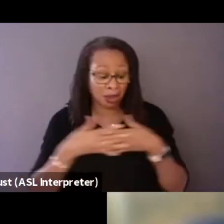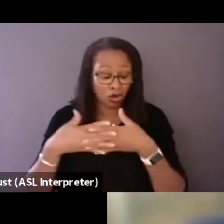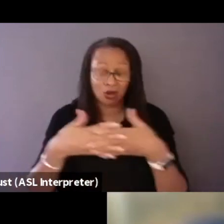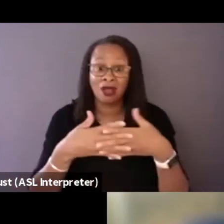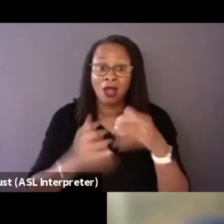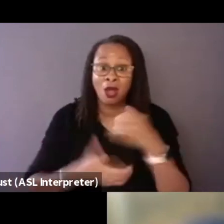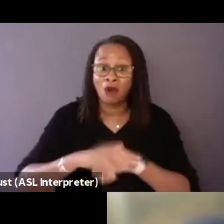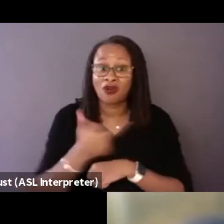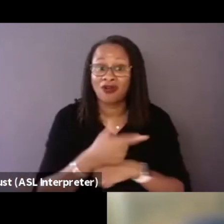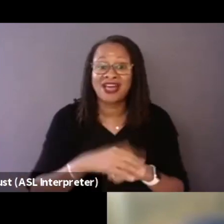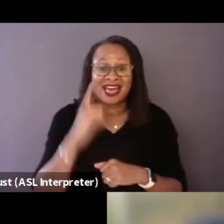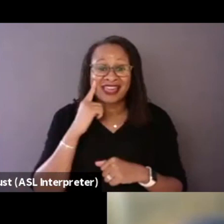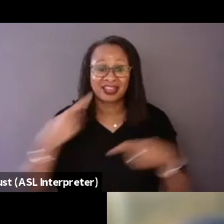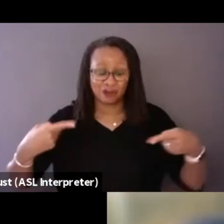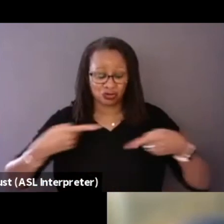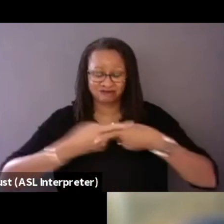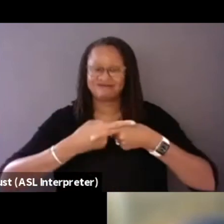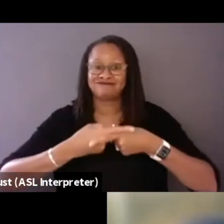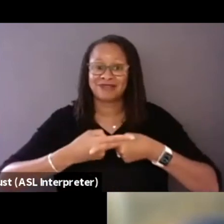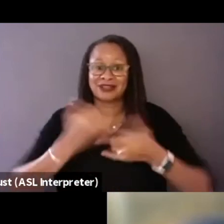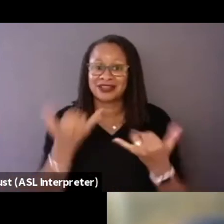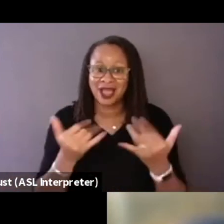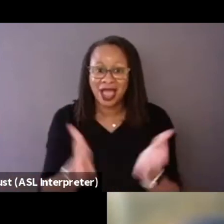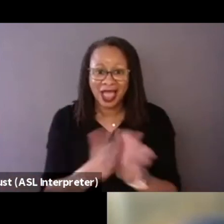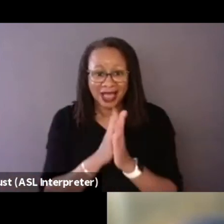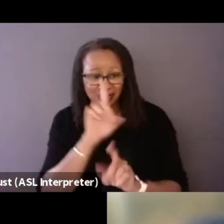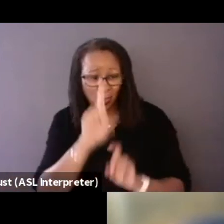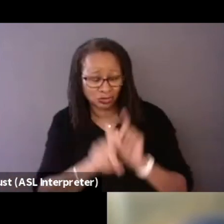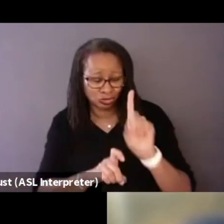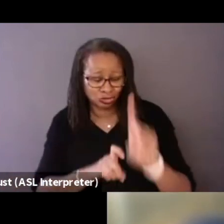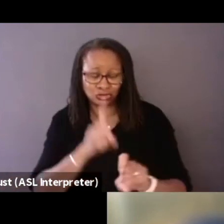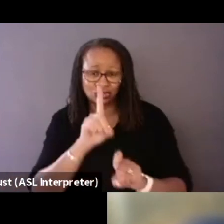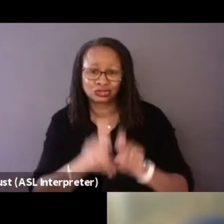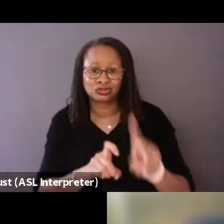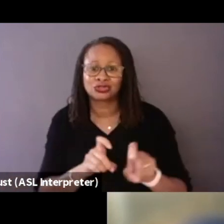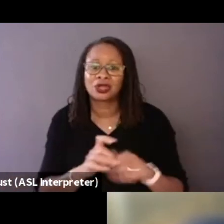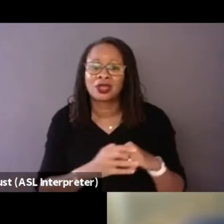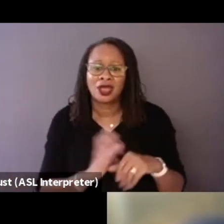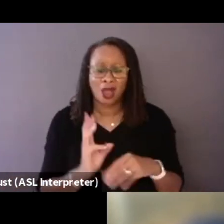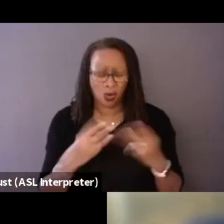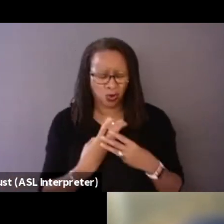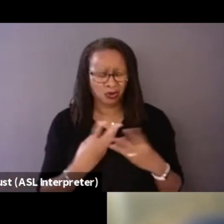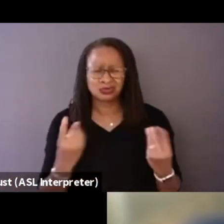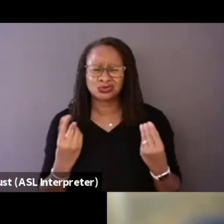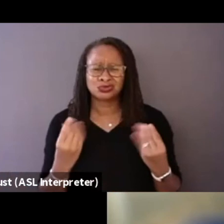because I think we're at a crossroads right now, where we're asking questions of where our world is going, to Jessica's point.